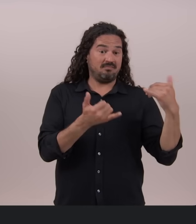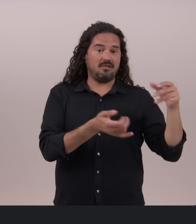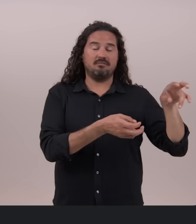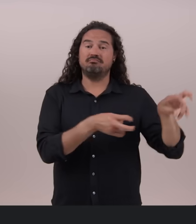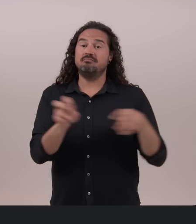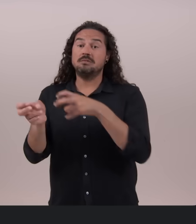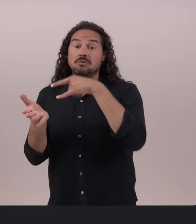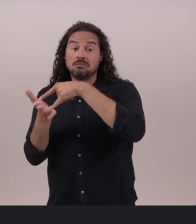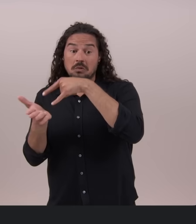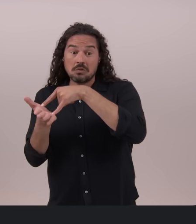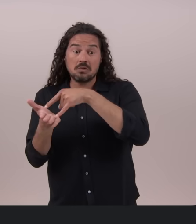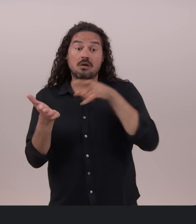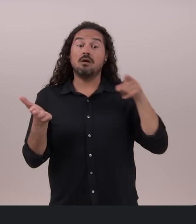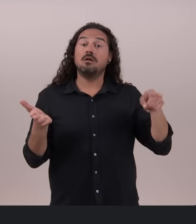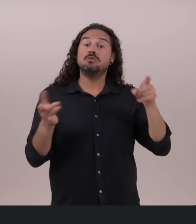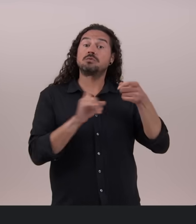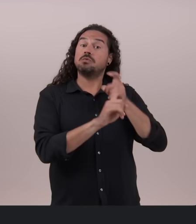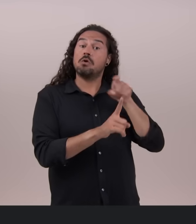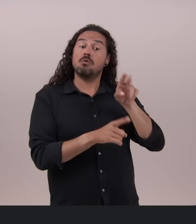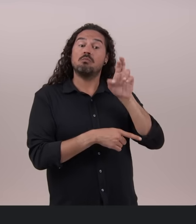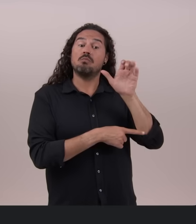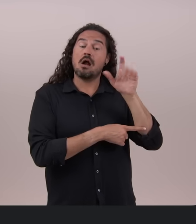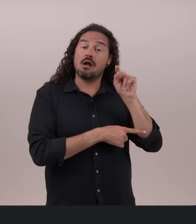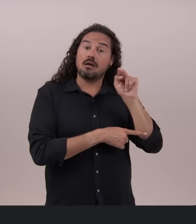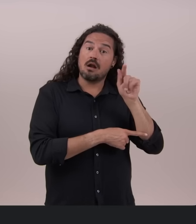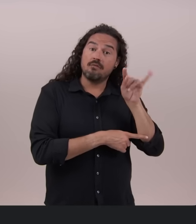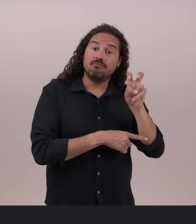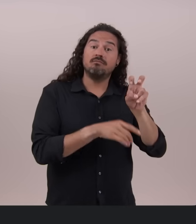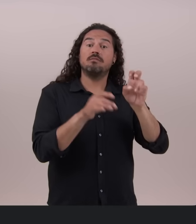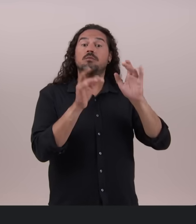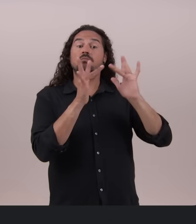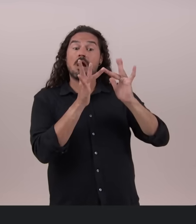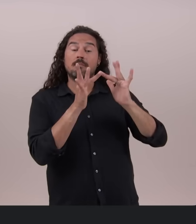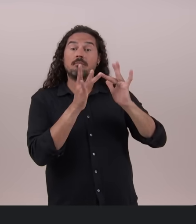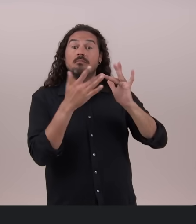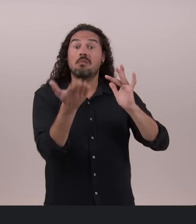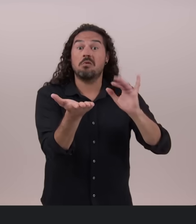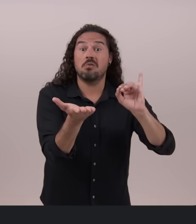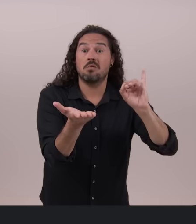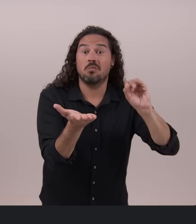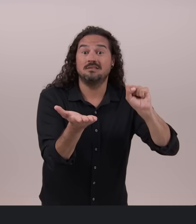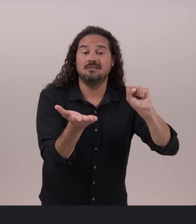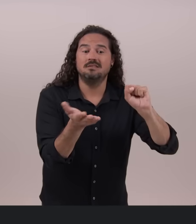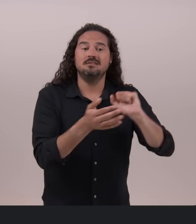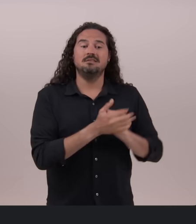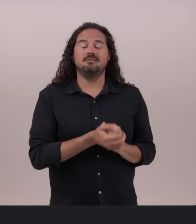React Native, a web framework or even iOS. So let's go say your company is looking